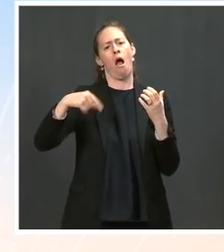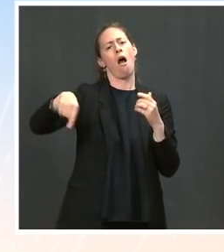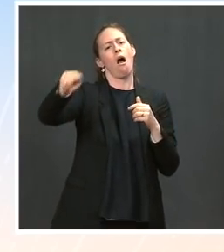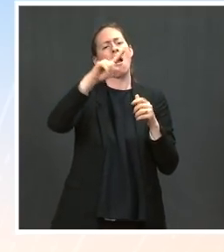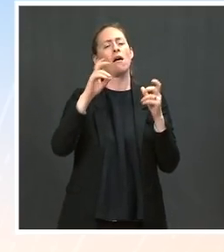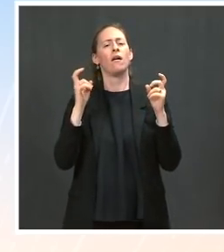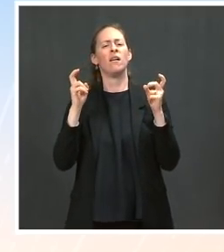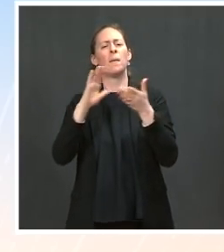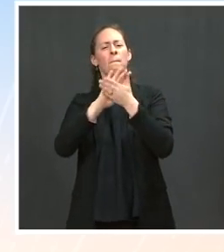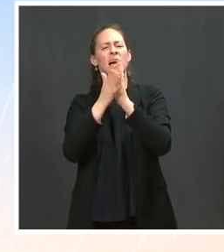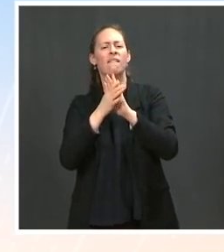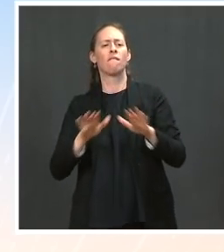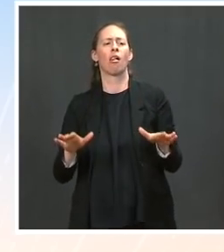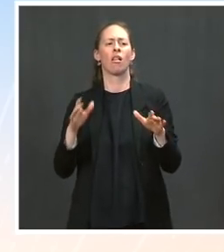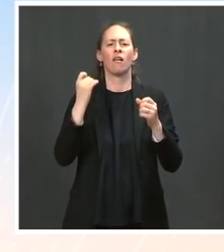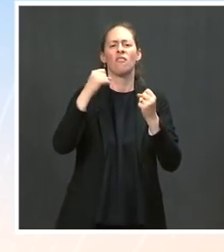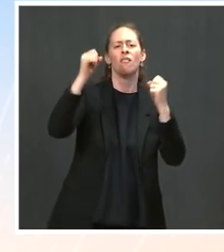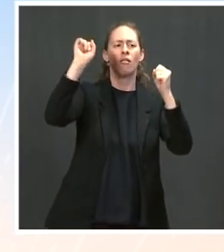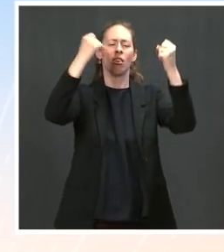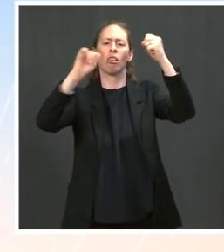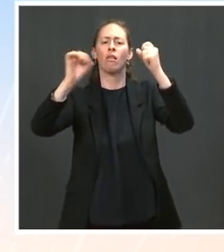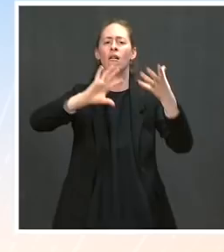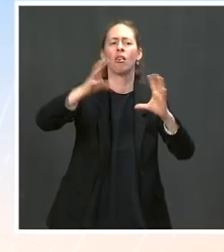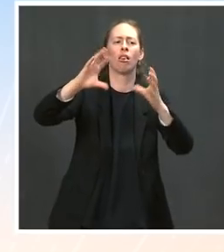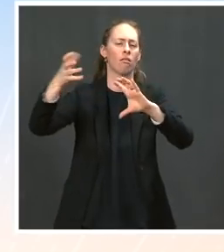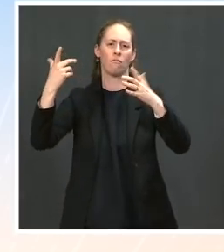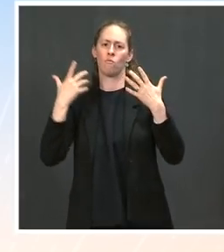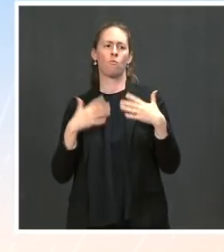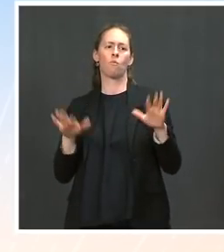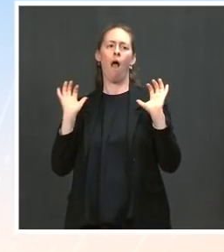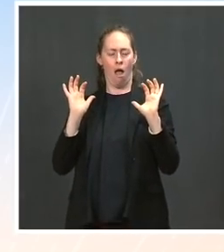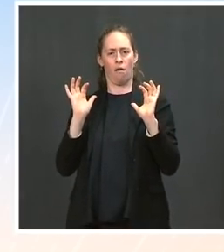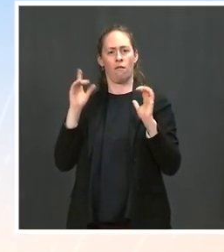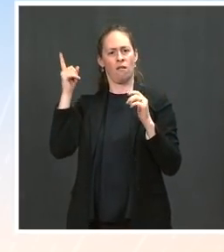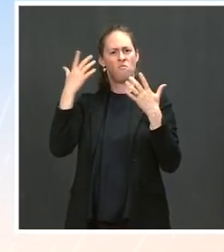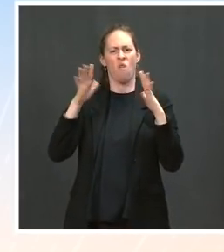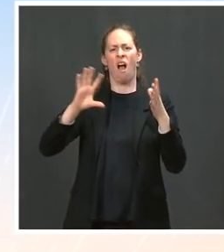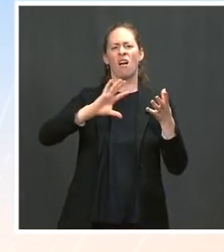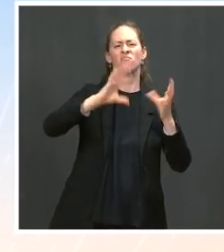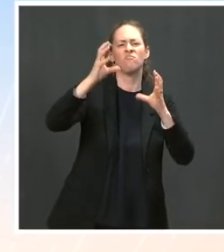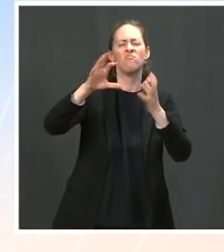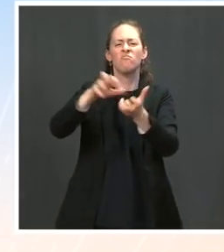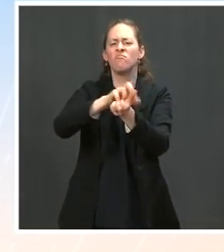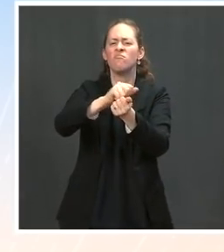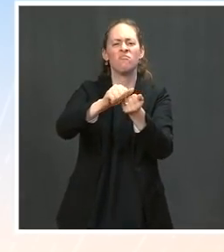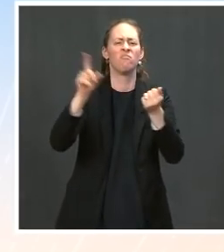regardless of what the outcome of this verdict -- of the verdict is. The Press: Okay. And then one more on this.